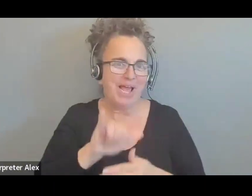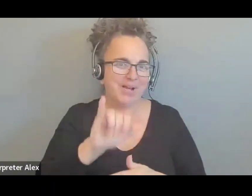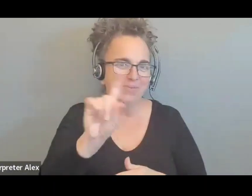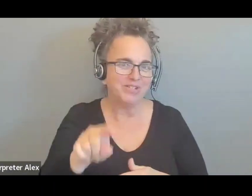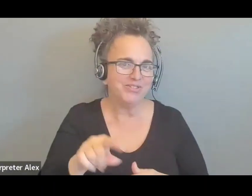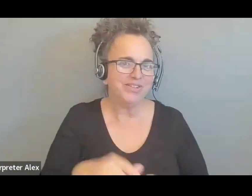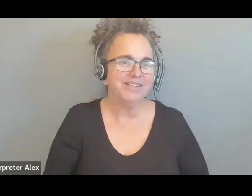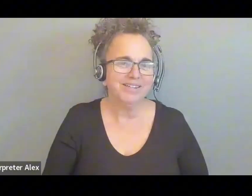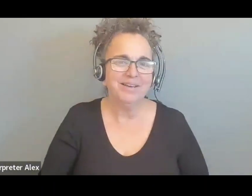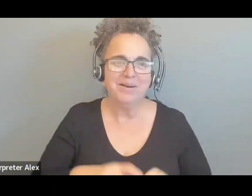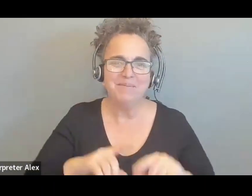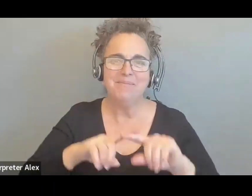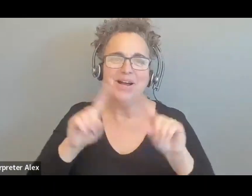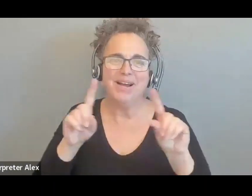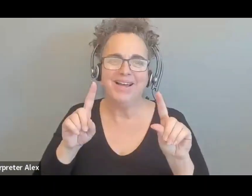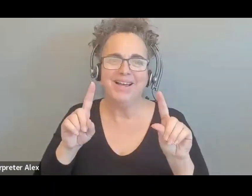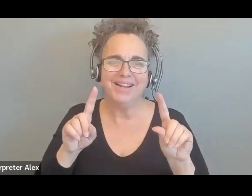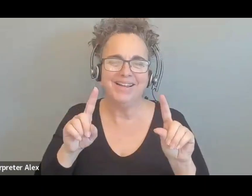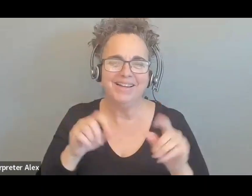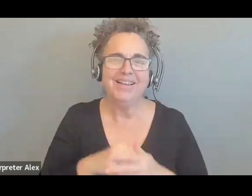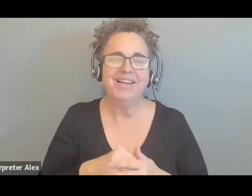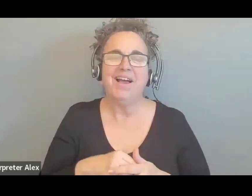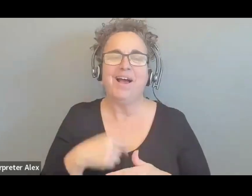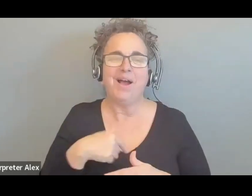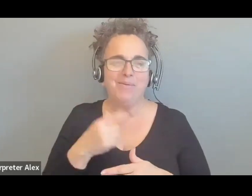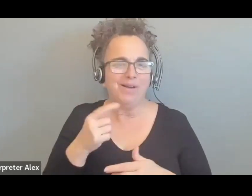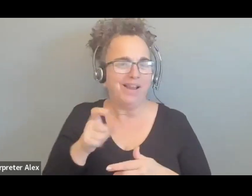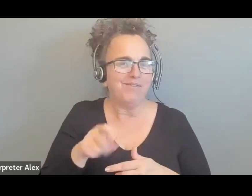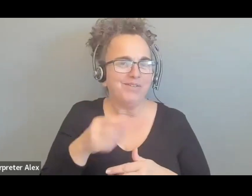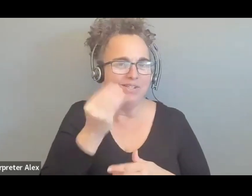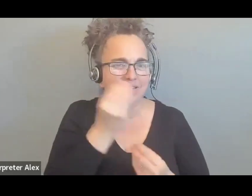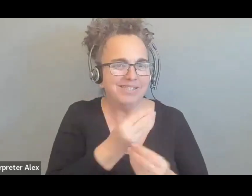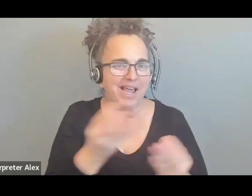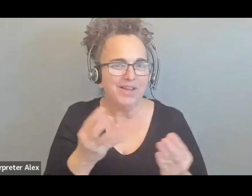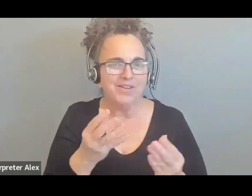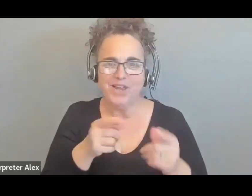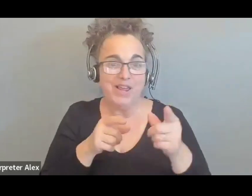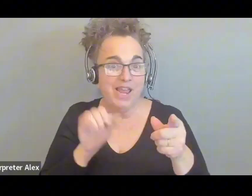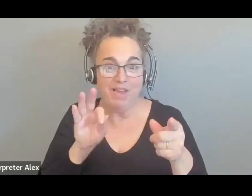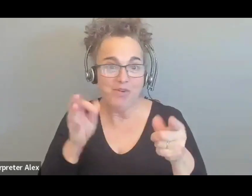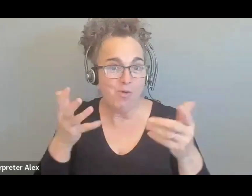But right off the bat, I'm, I just feel like I have to say that you're already, if you're doing research,